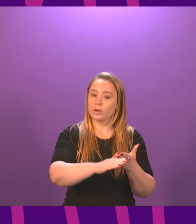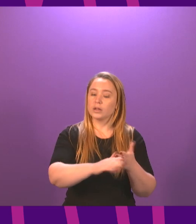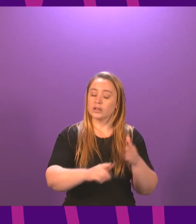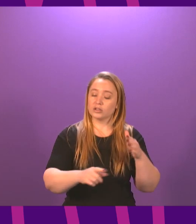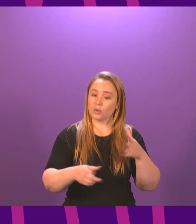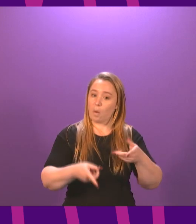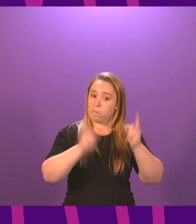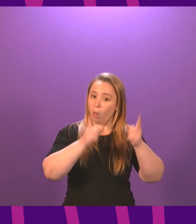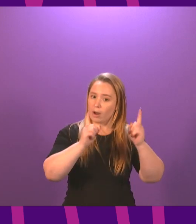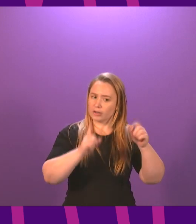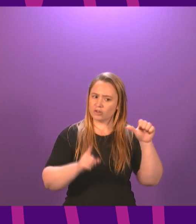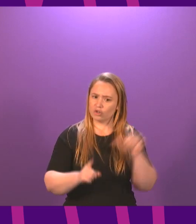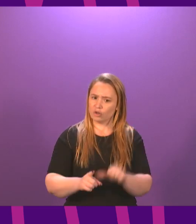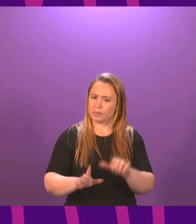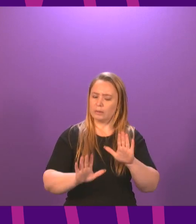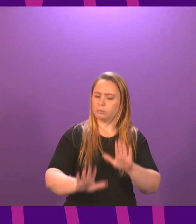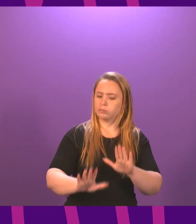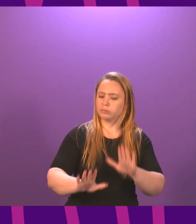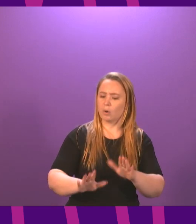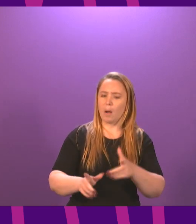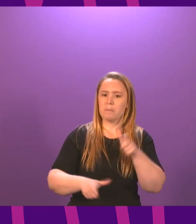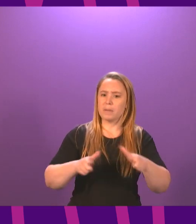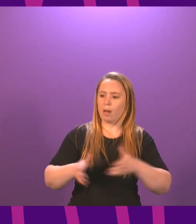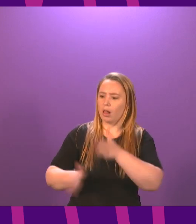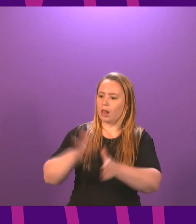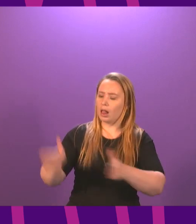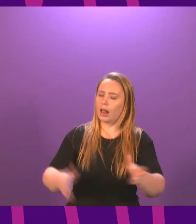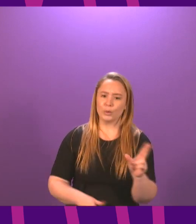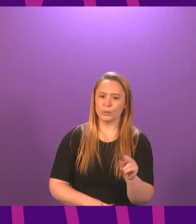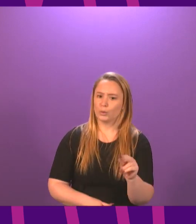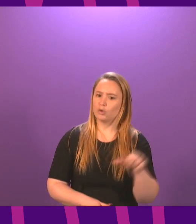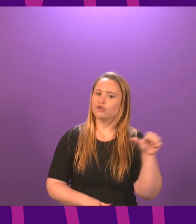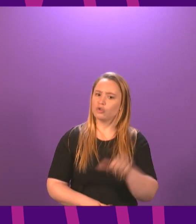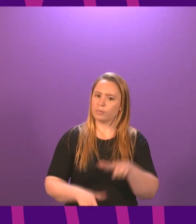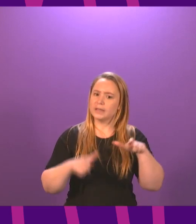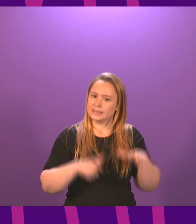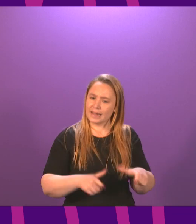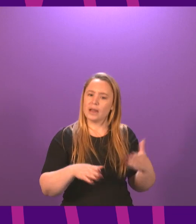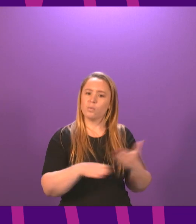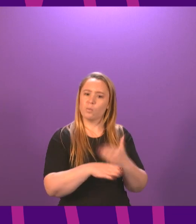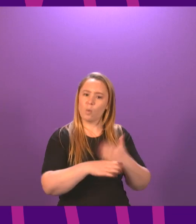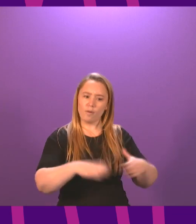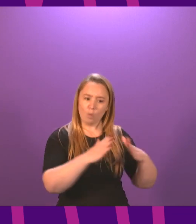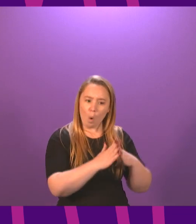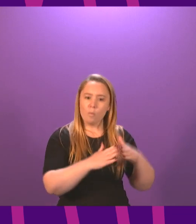be deeply cautious about sending people out door to door and generating unnecessary social